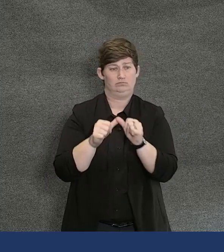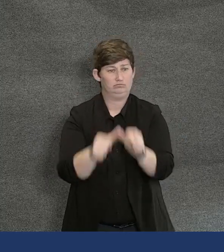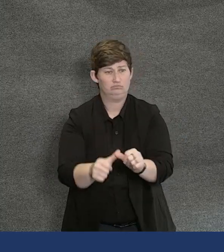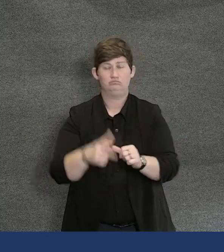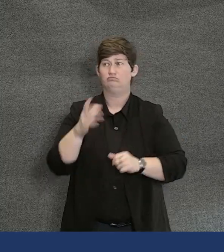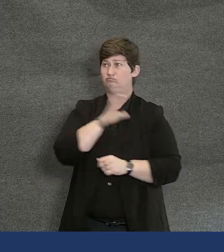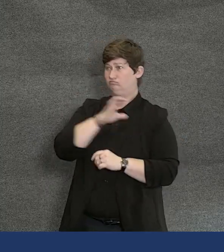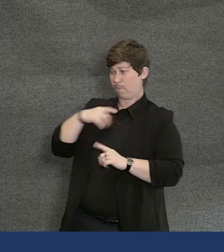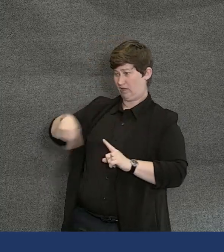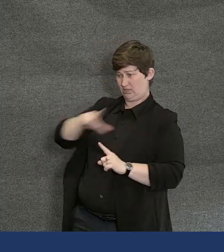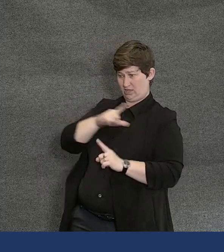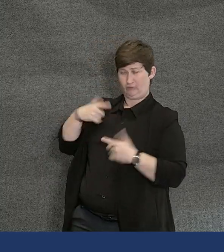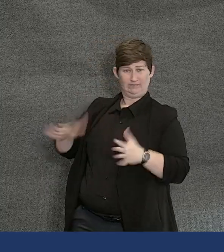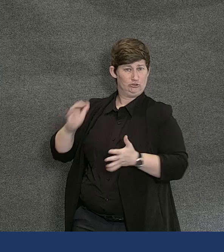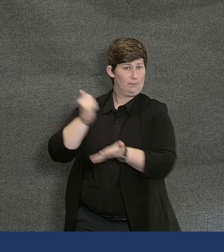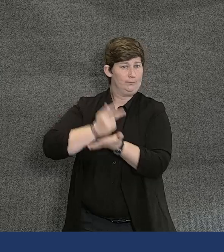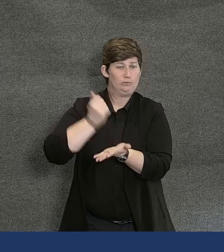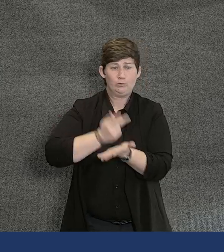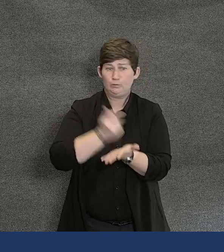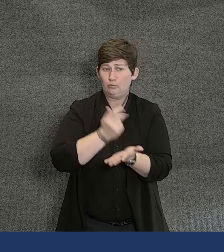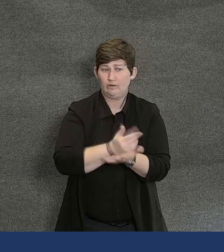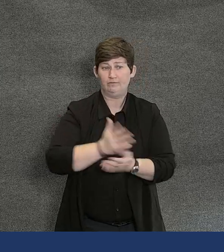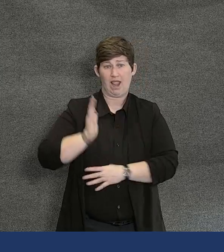These are our tax dollars, and the president